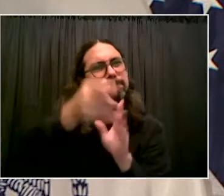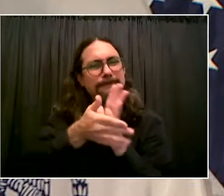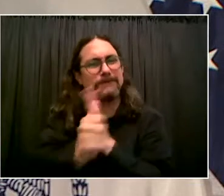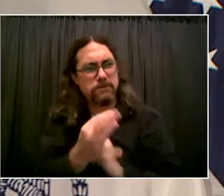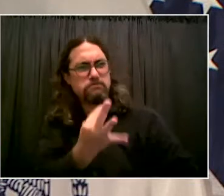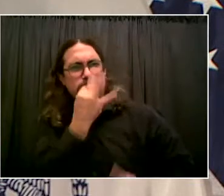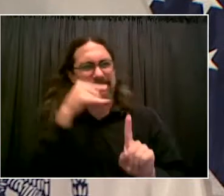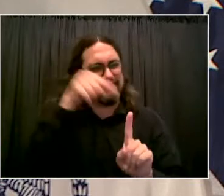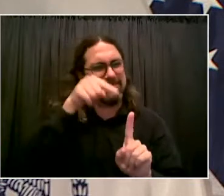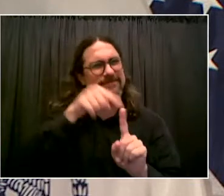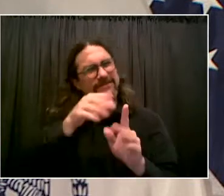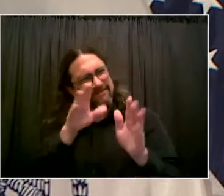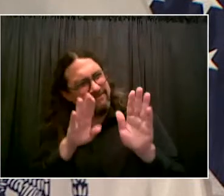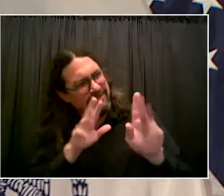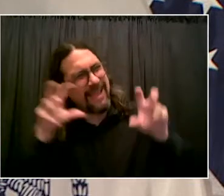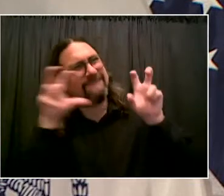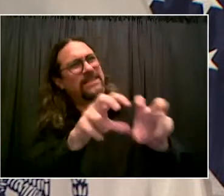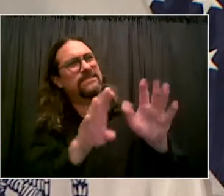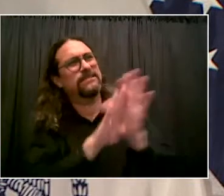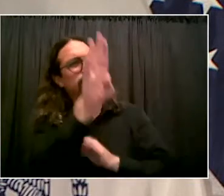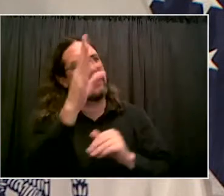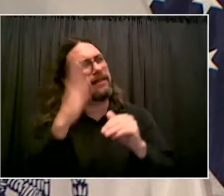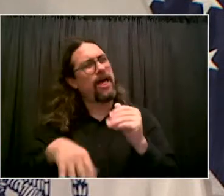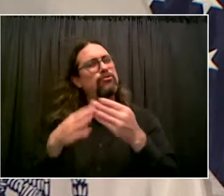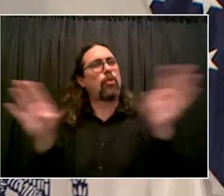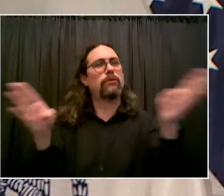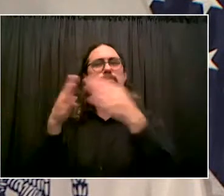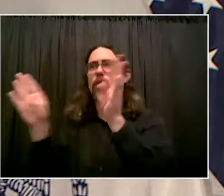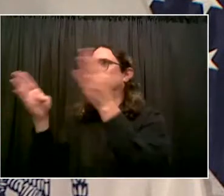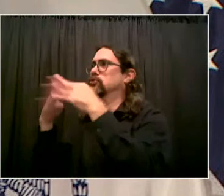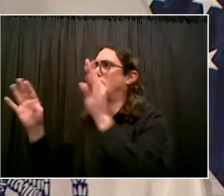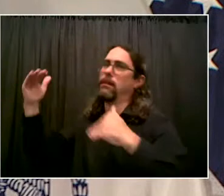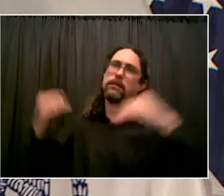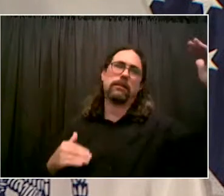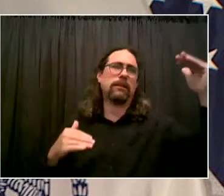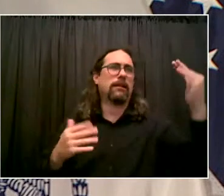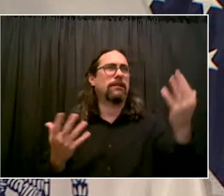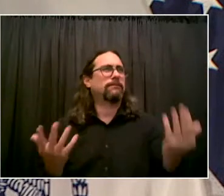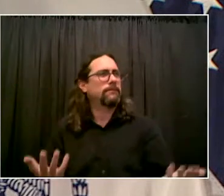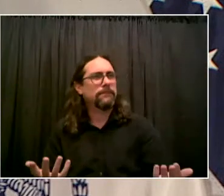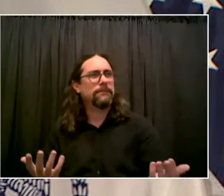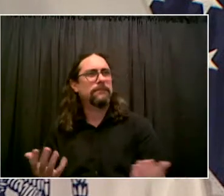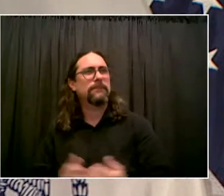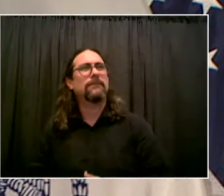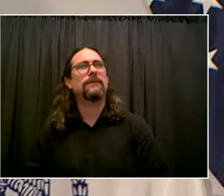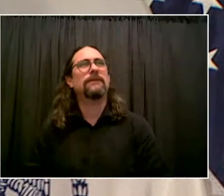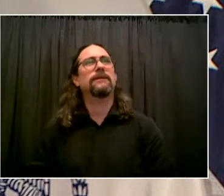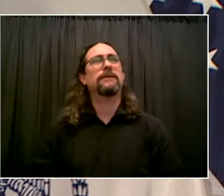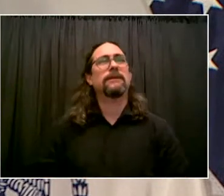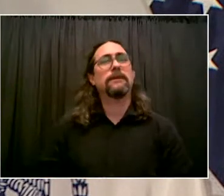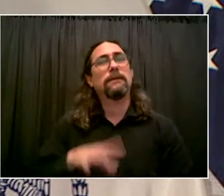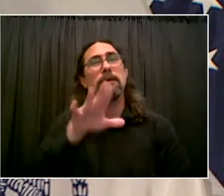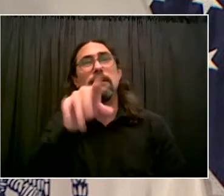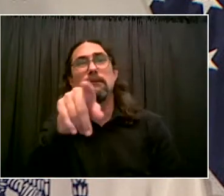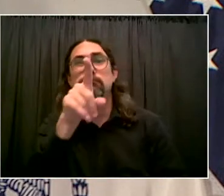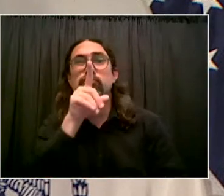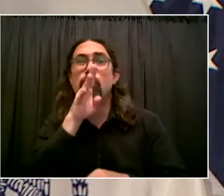HENRY THAT'S EXACTLY WHAT YOU WILL SEE IN SEPTEMBER, I'M NOT GOING TO GI VEYOU THE DETAILS YET.